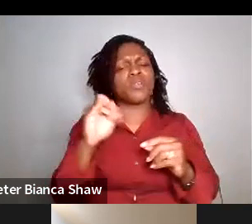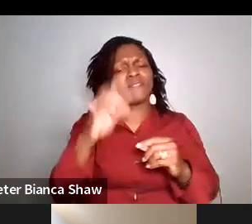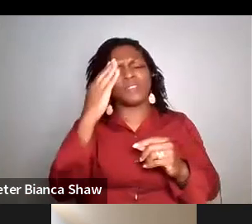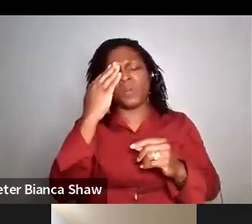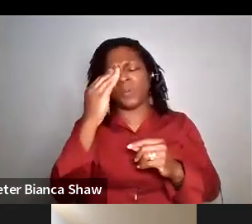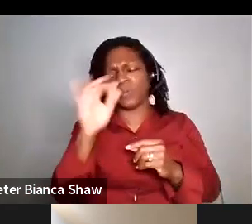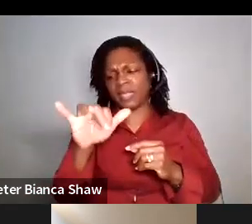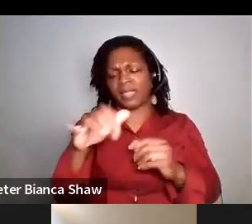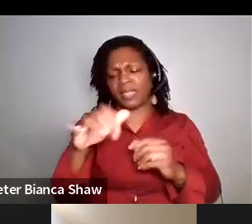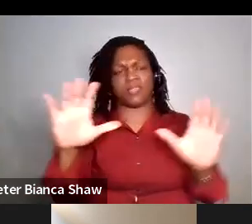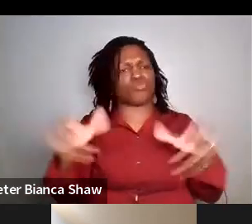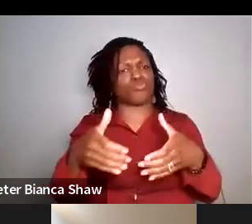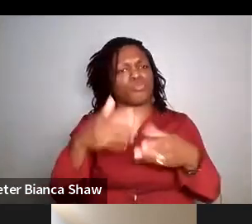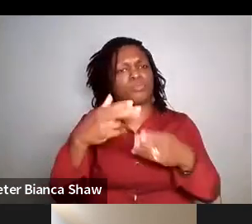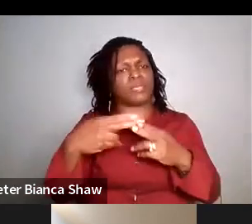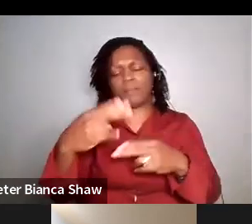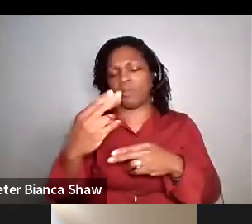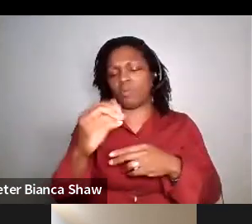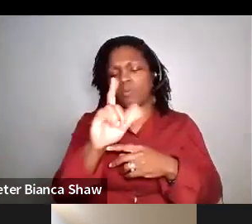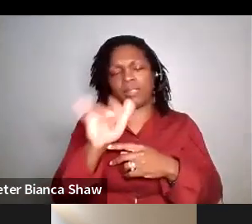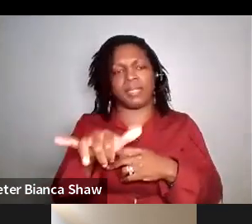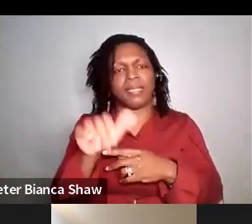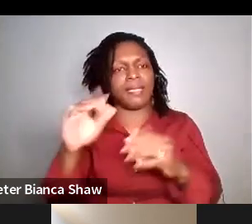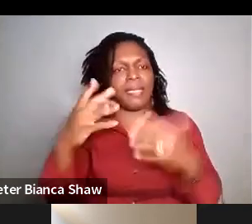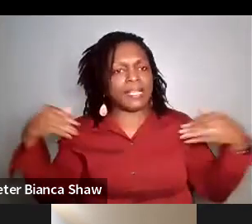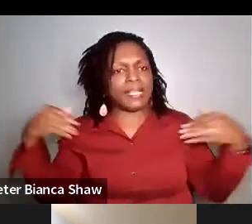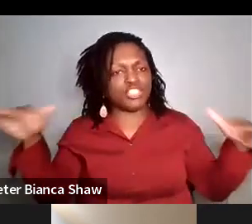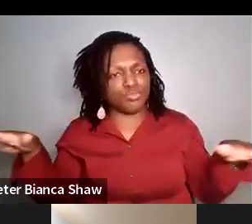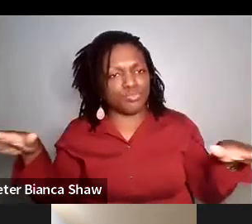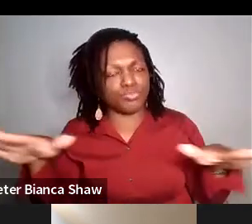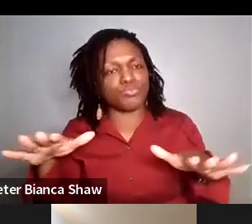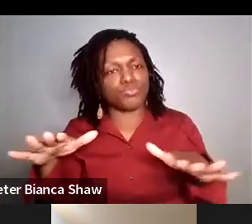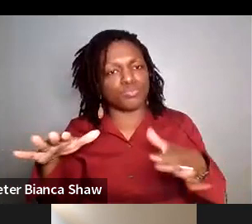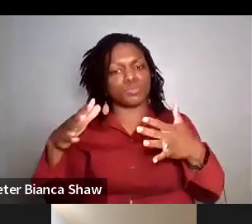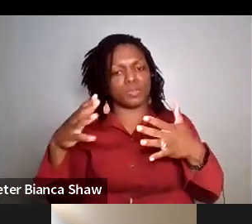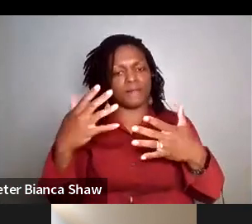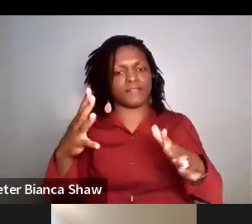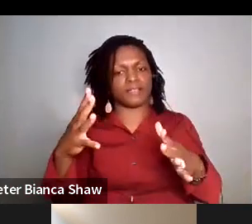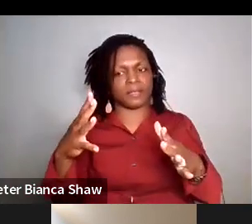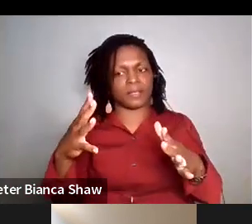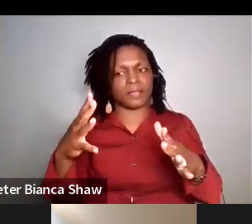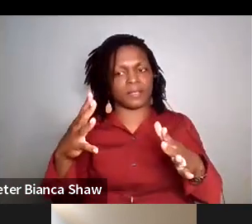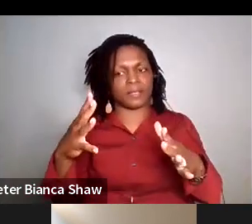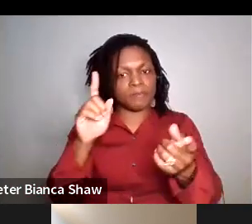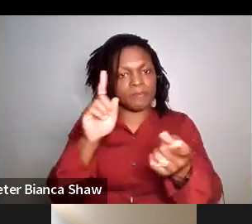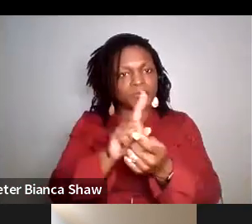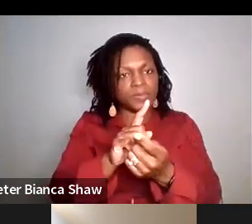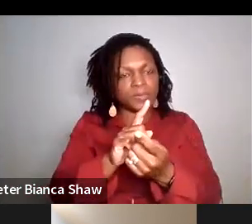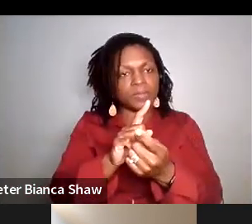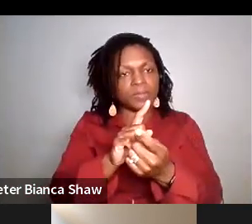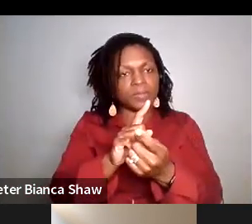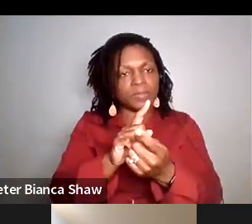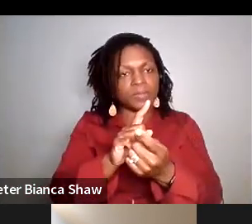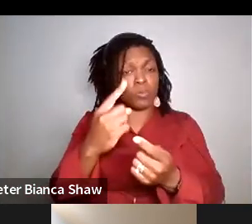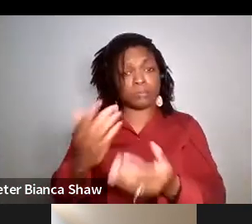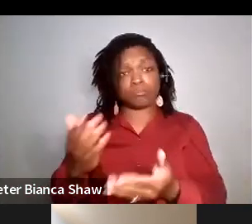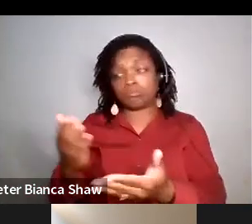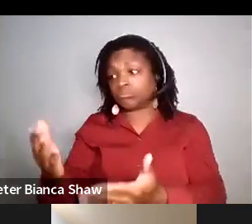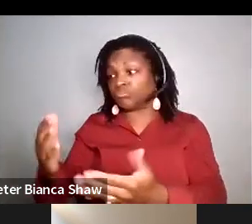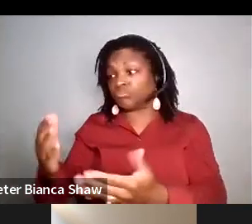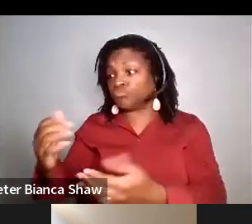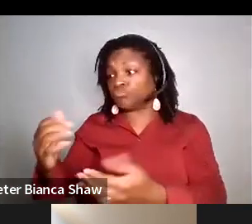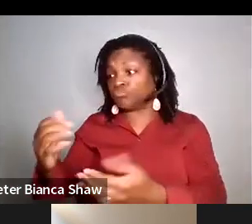And he went, and as he saw someone off him a hug, and he gave them a hook, much to my shock.